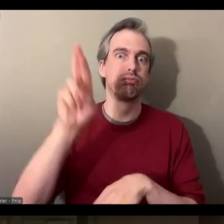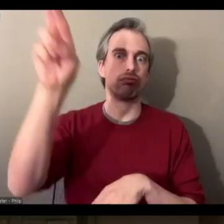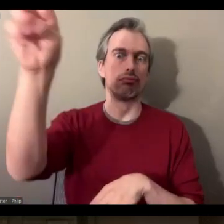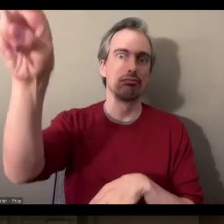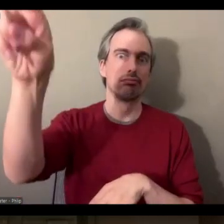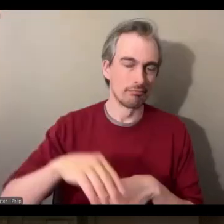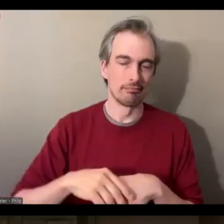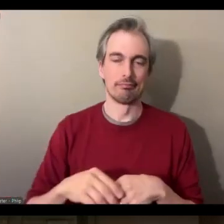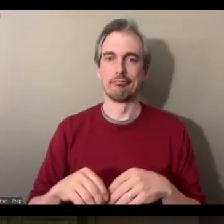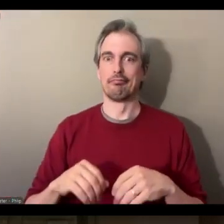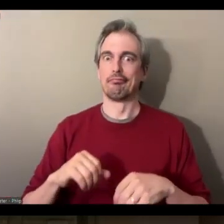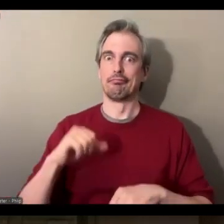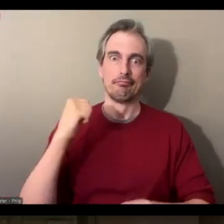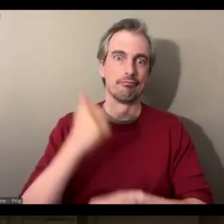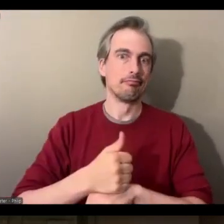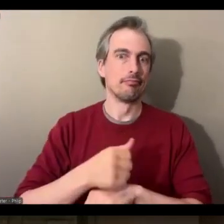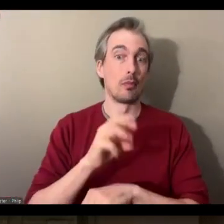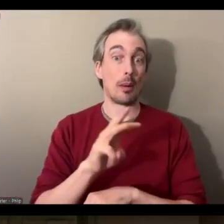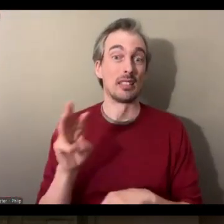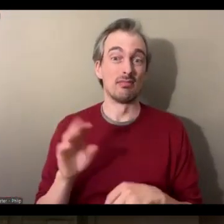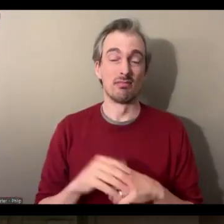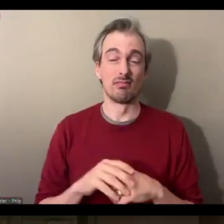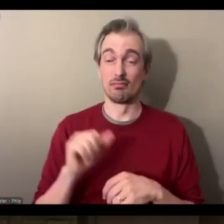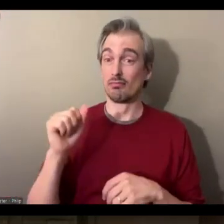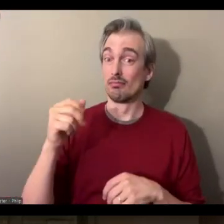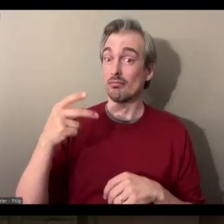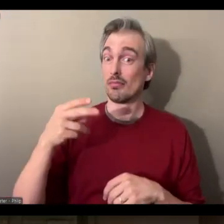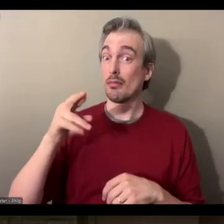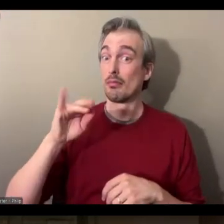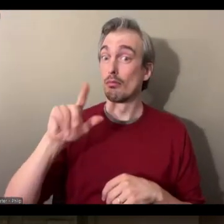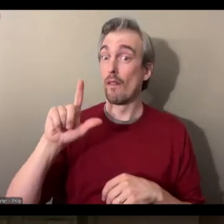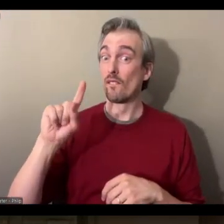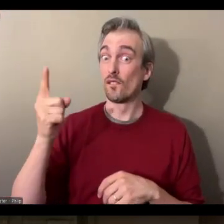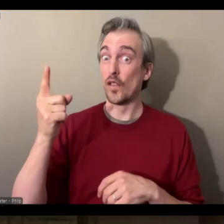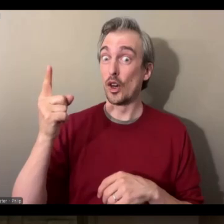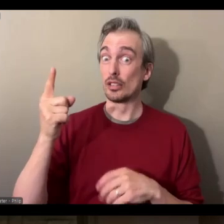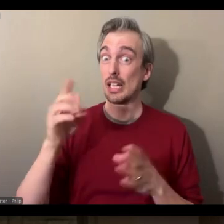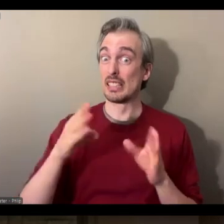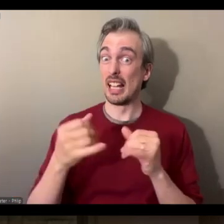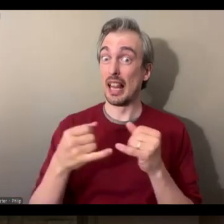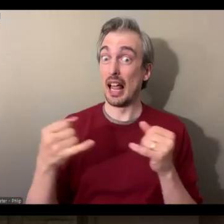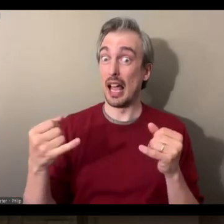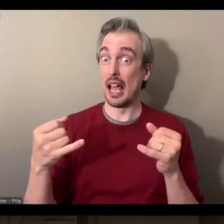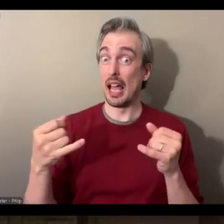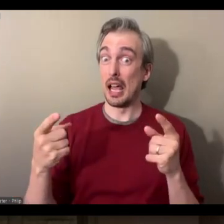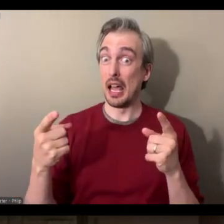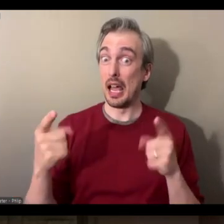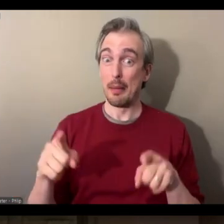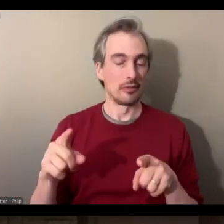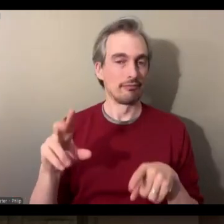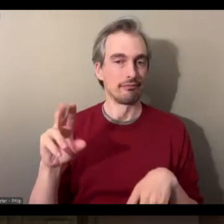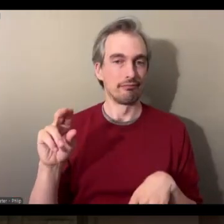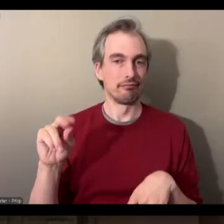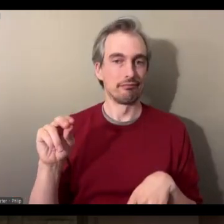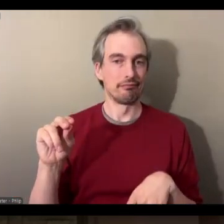happen. Why didn't it happen has nothing to do with the website. Building buildings is hard. And